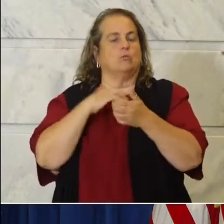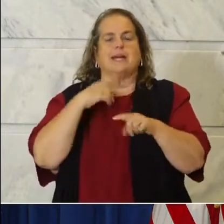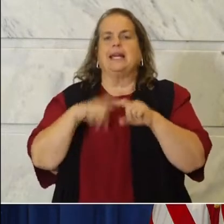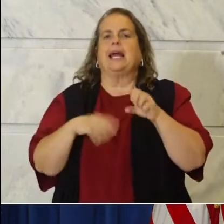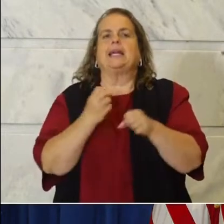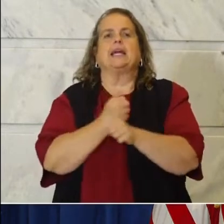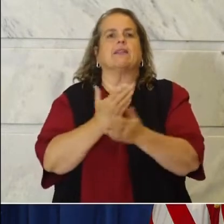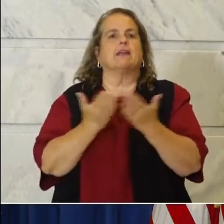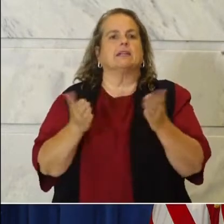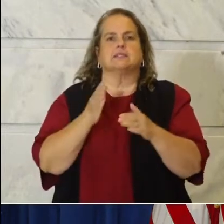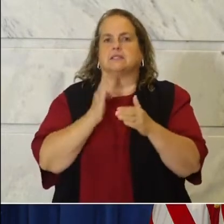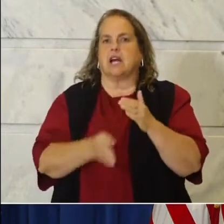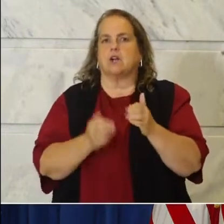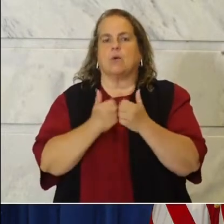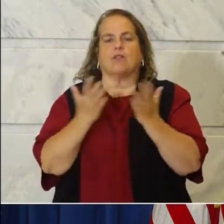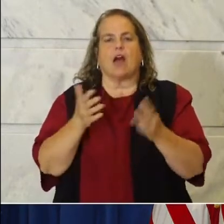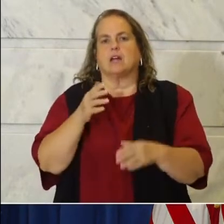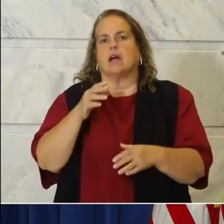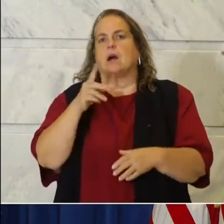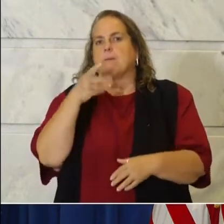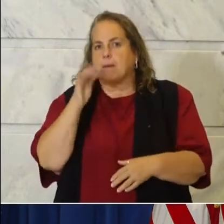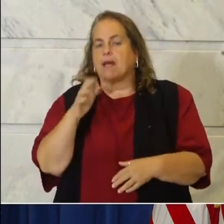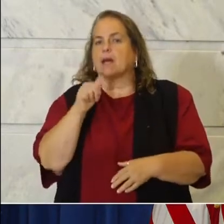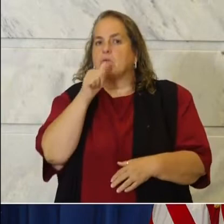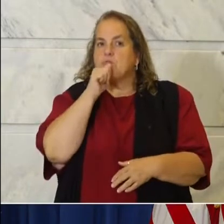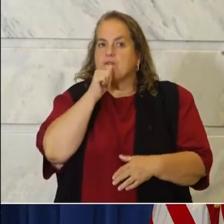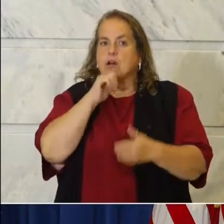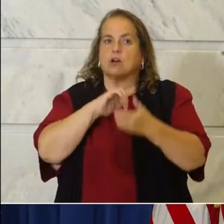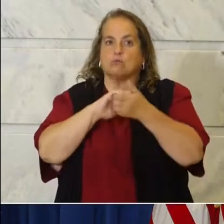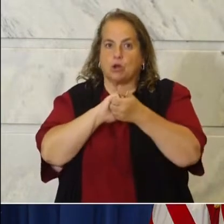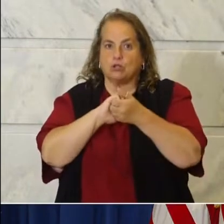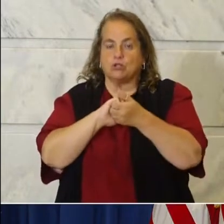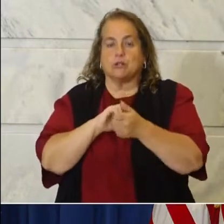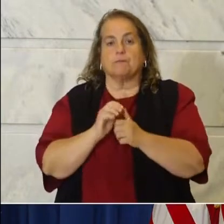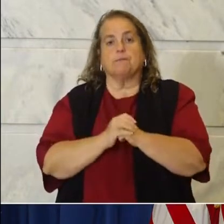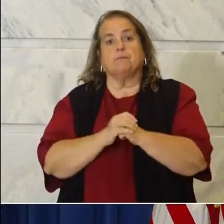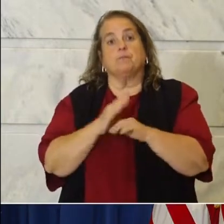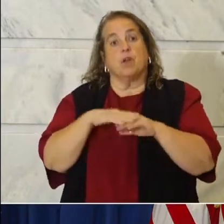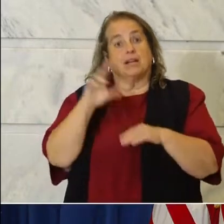private partnerships, and there've been many of them on data. It's in perfect.